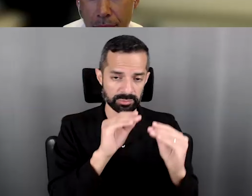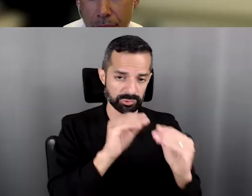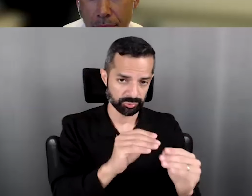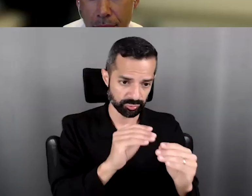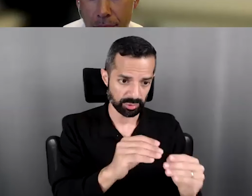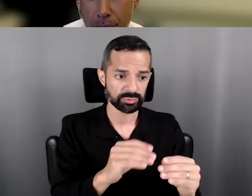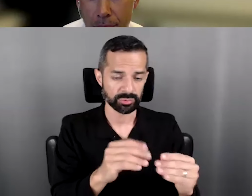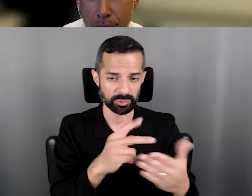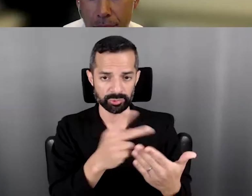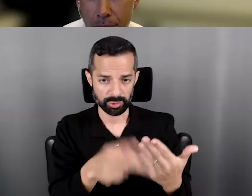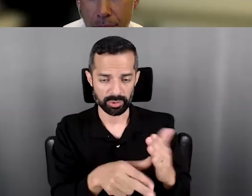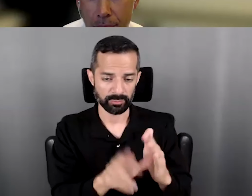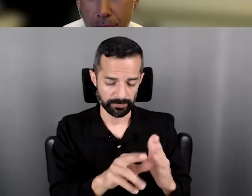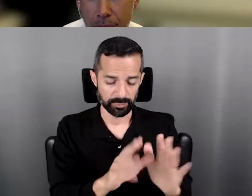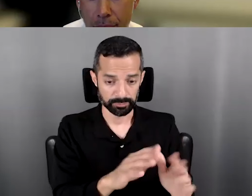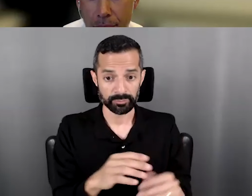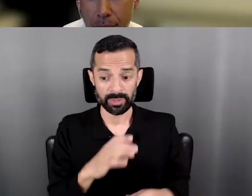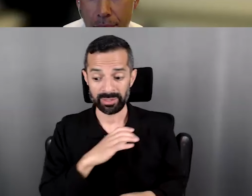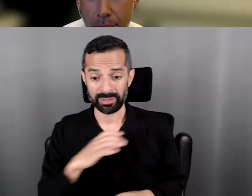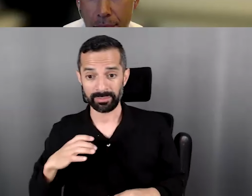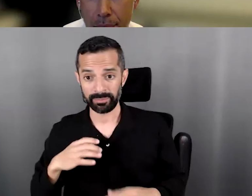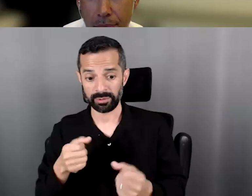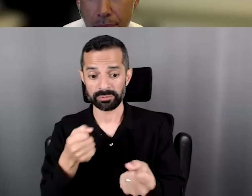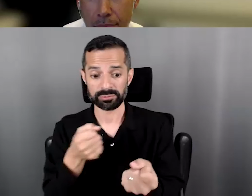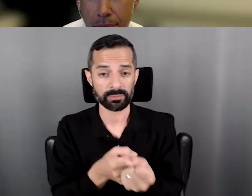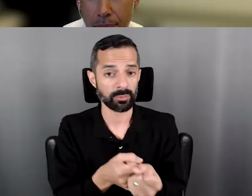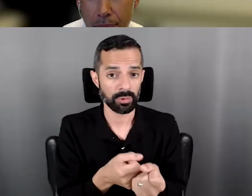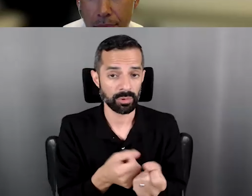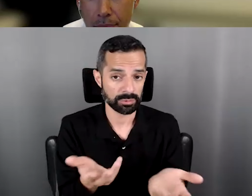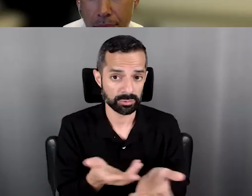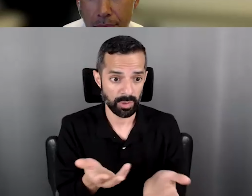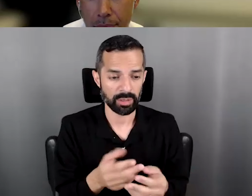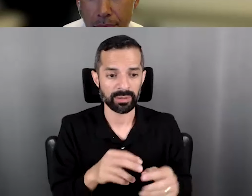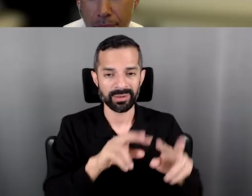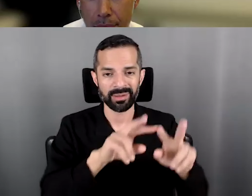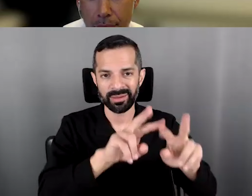the committee is supporting the analysis, the connection that the writers